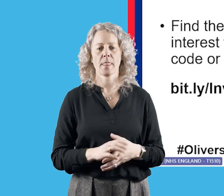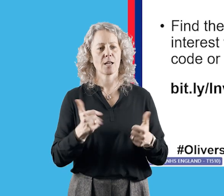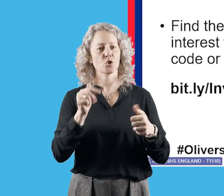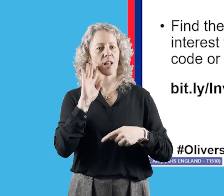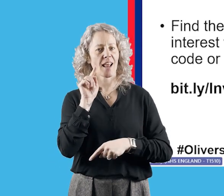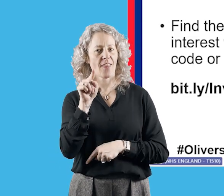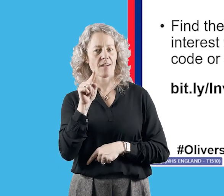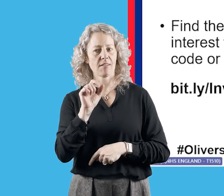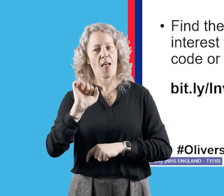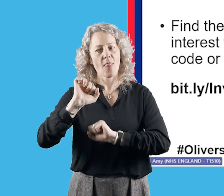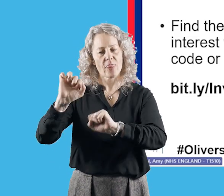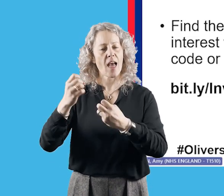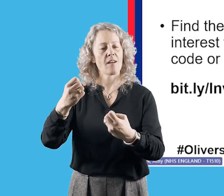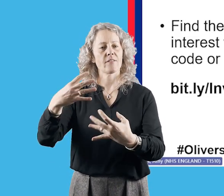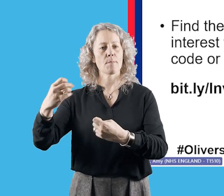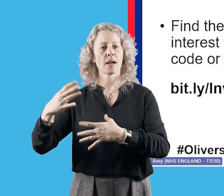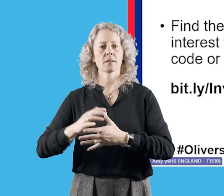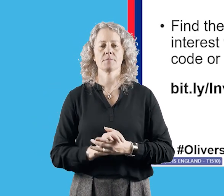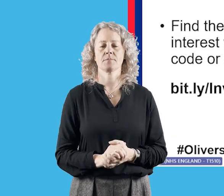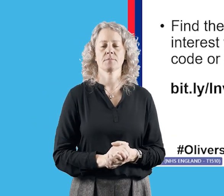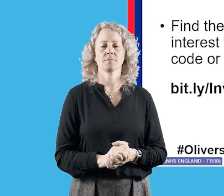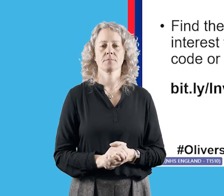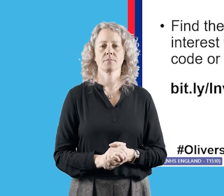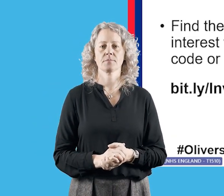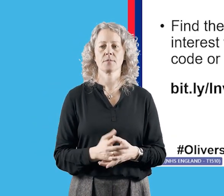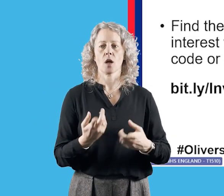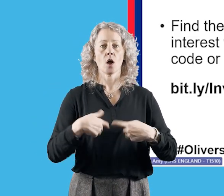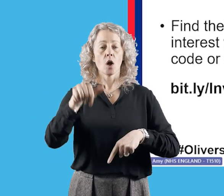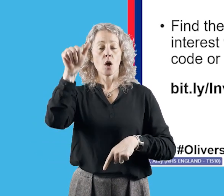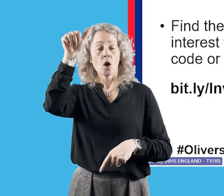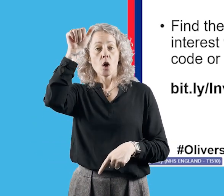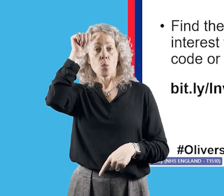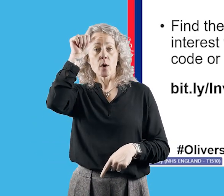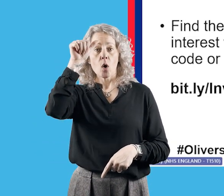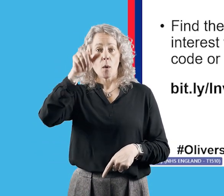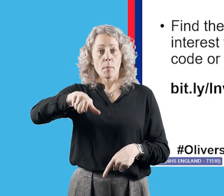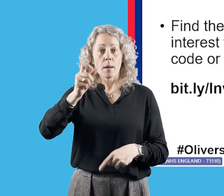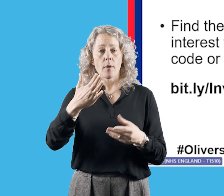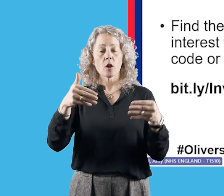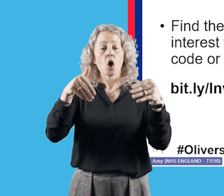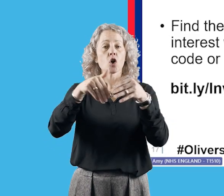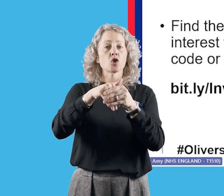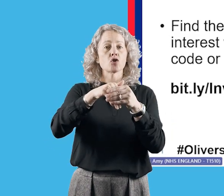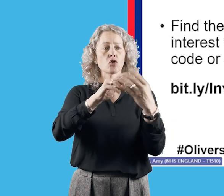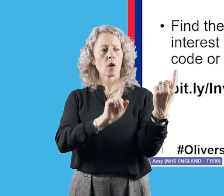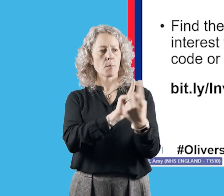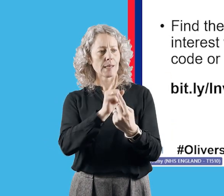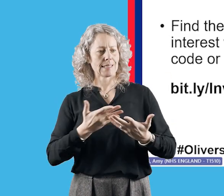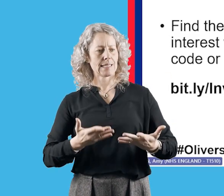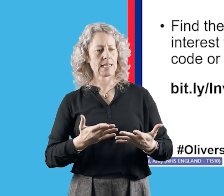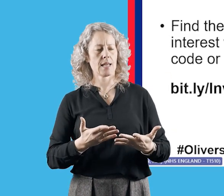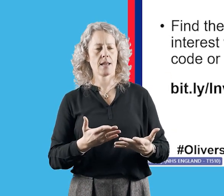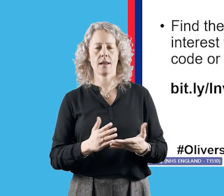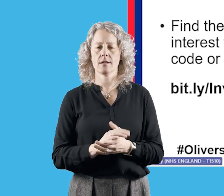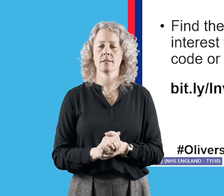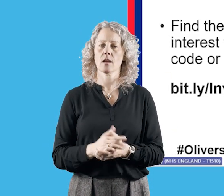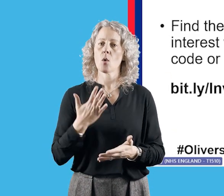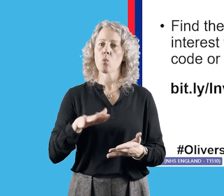their feedback and we know that some people might have joined the call today actually might want to be involved with